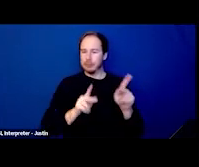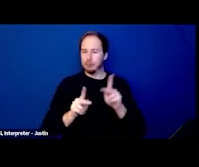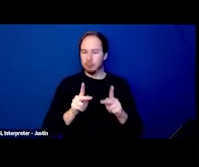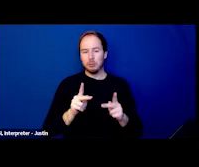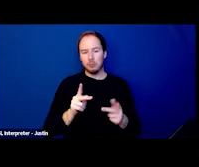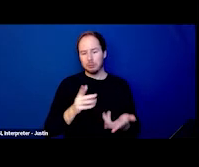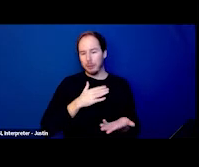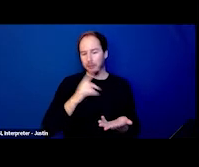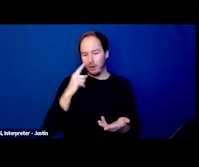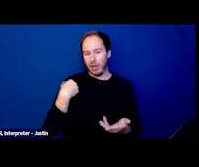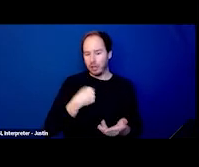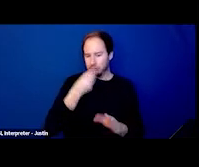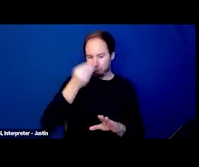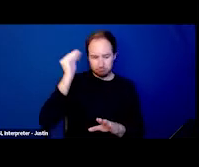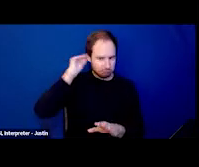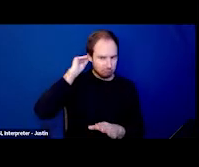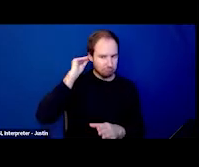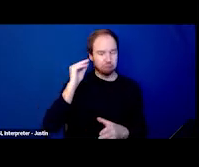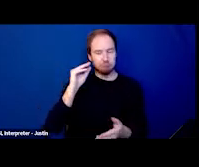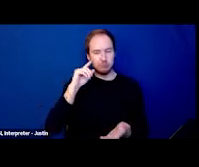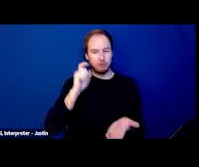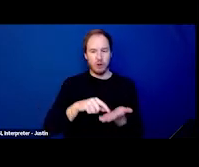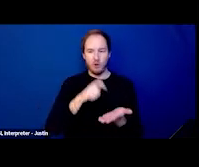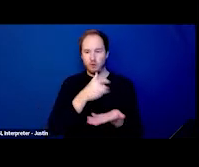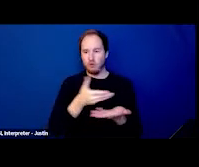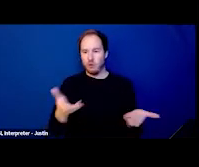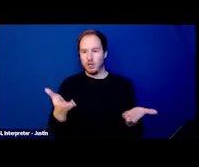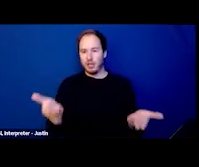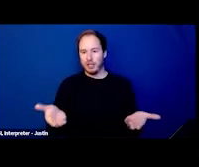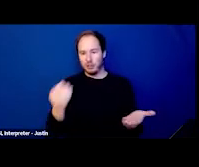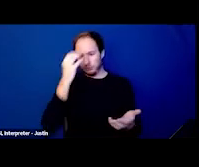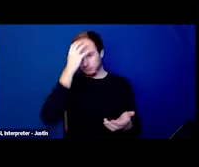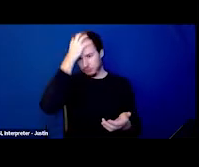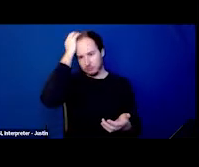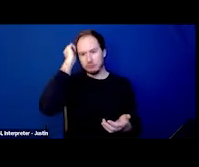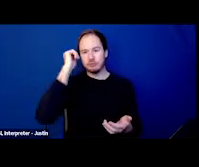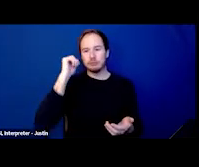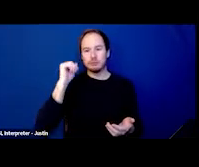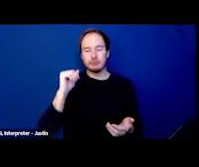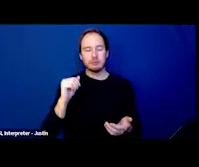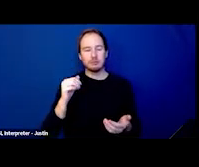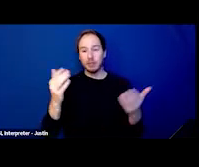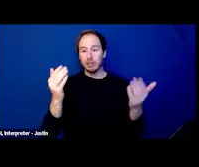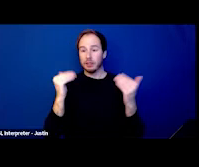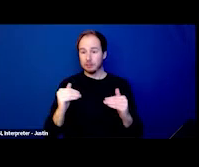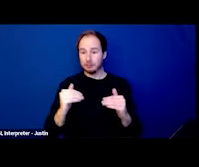especially as we're customizing the information that would be most helpful for you. So if we could go to the next poll.